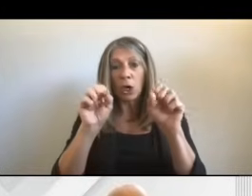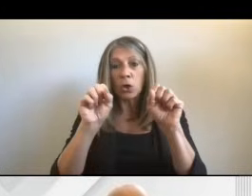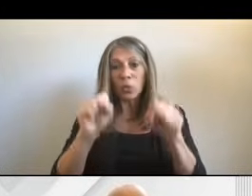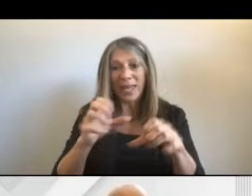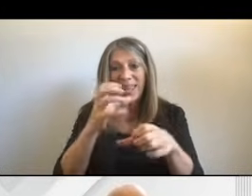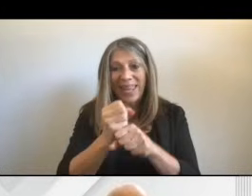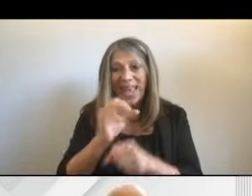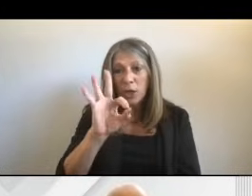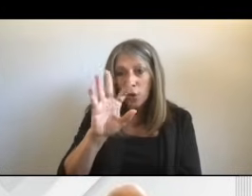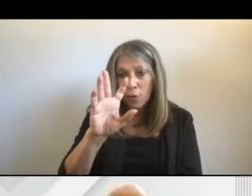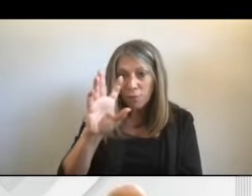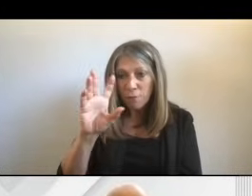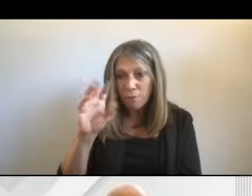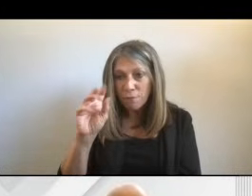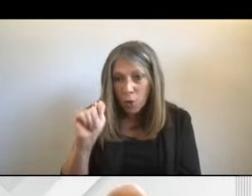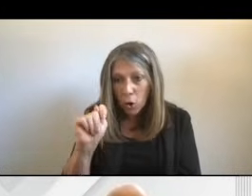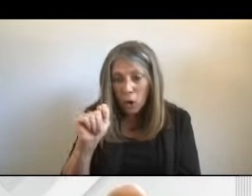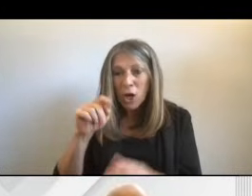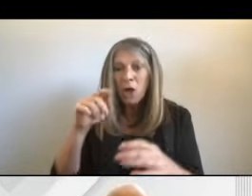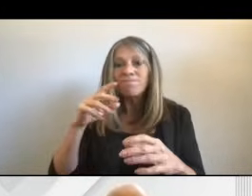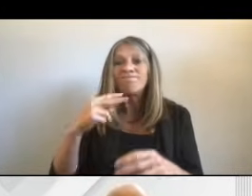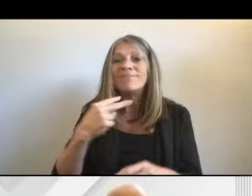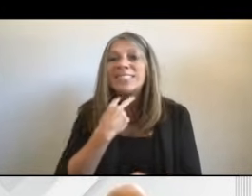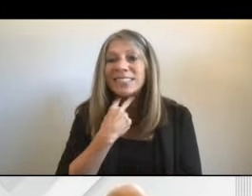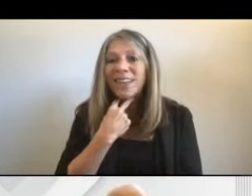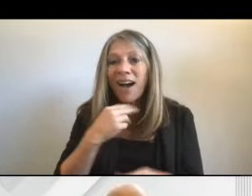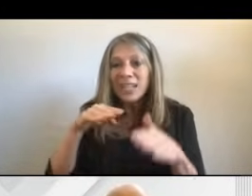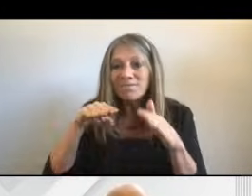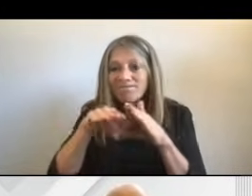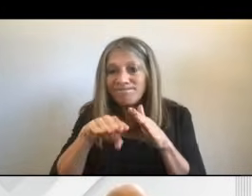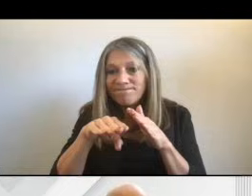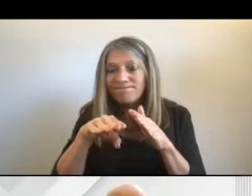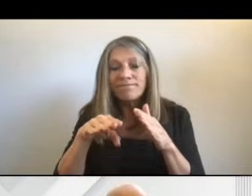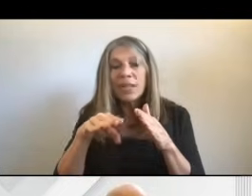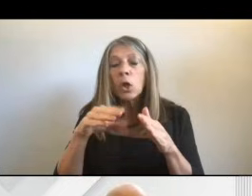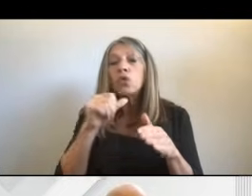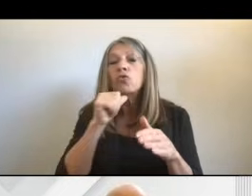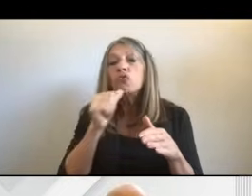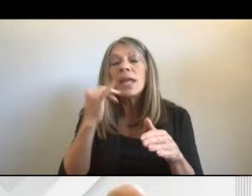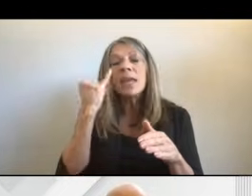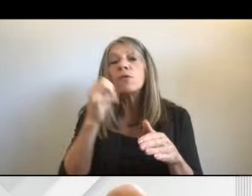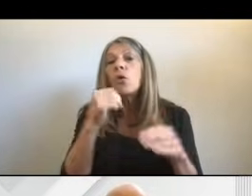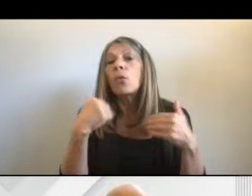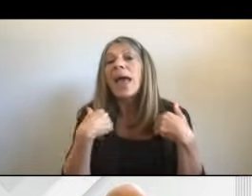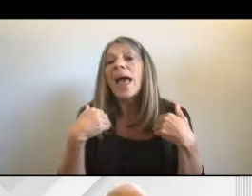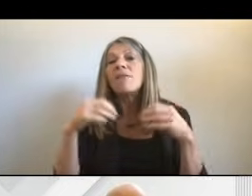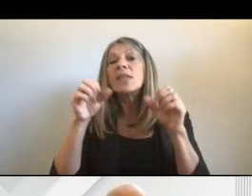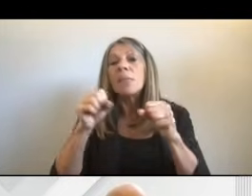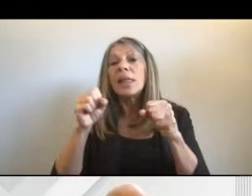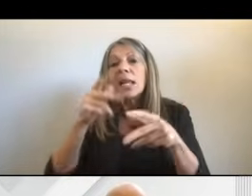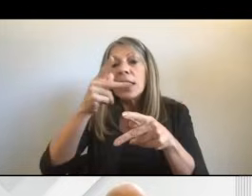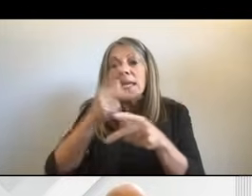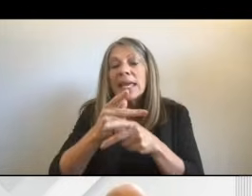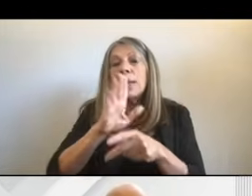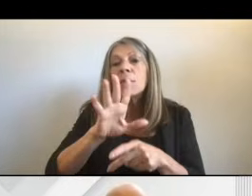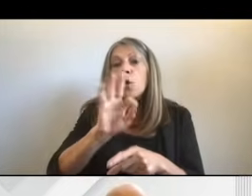in that condition if you don't have the ability to keep your foot from moving forward